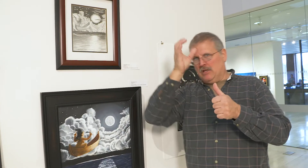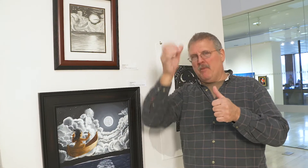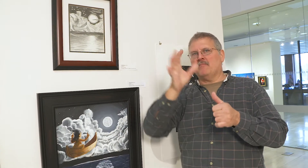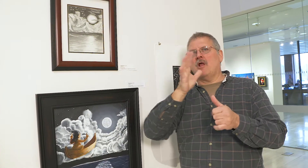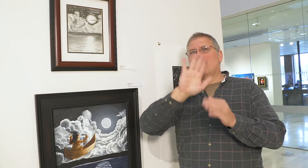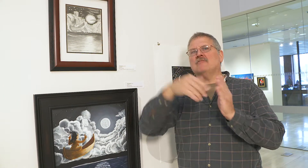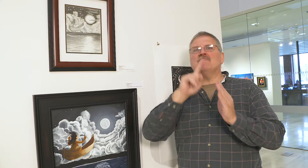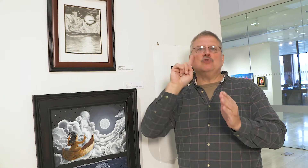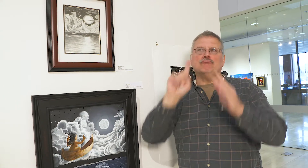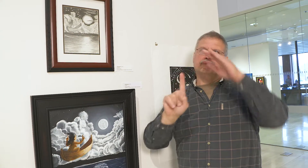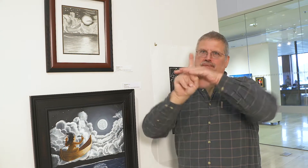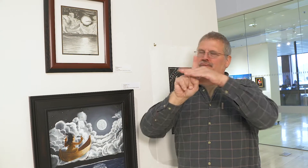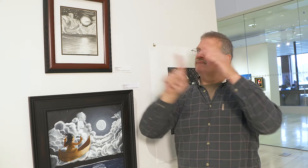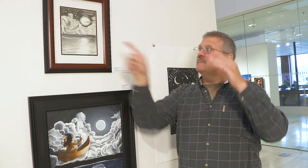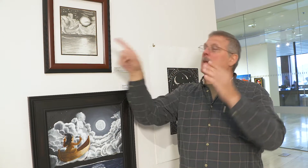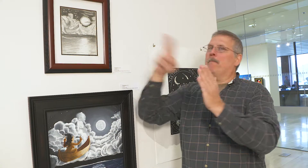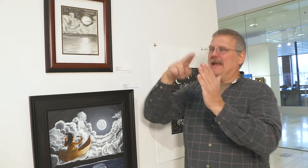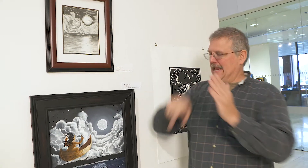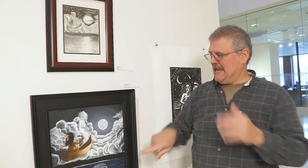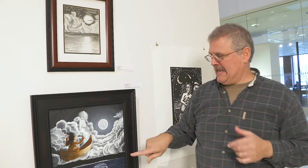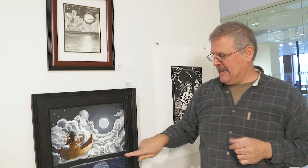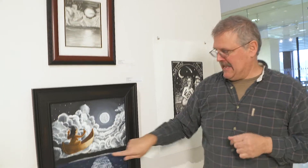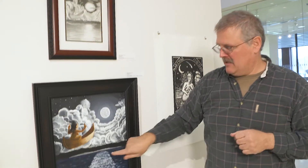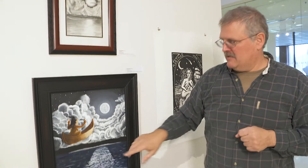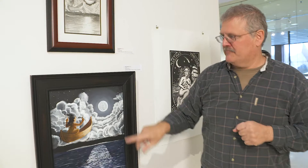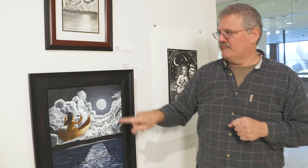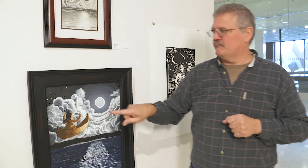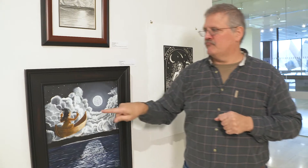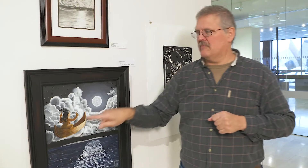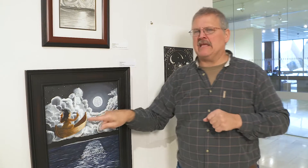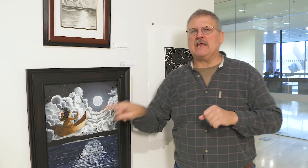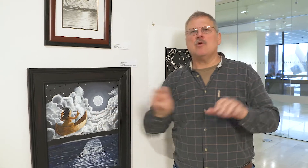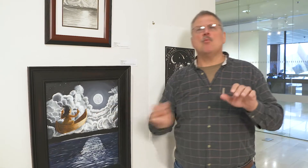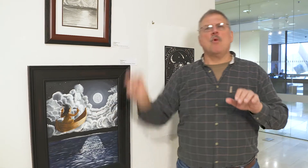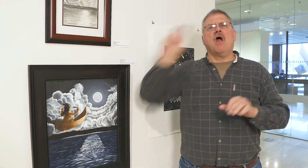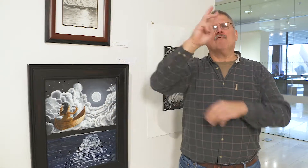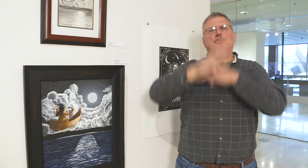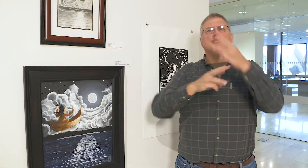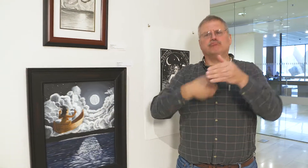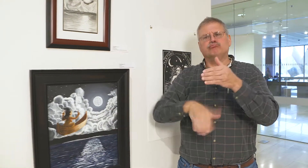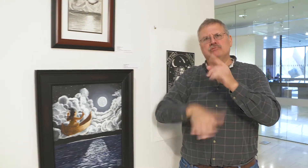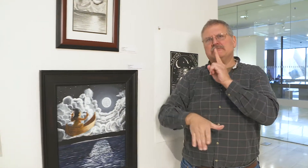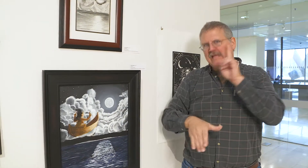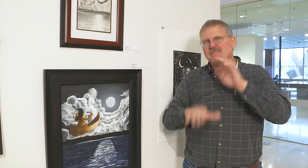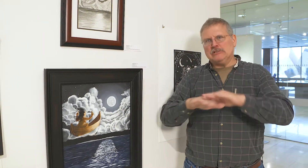In these two pieces, this was when I first conceptualized the Mother of All Deaf Souls, and this is a later painting.